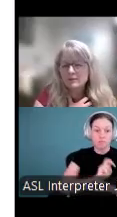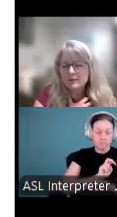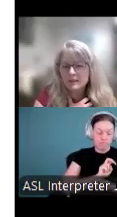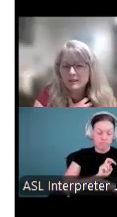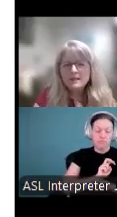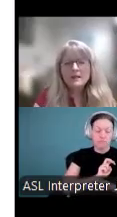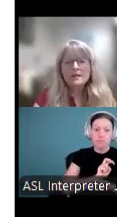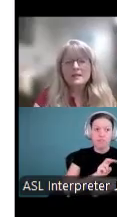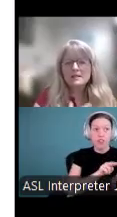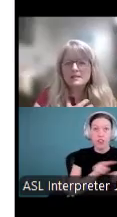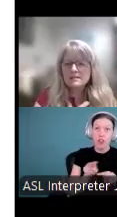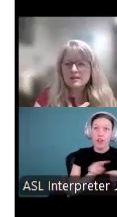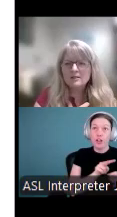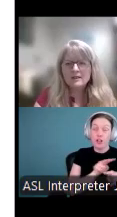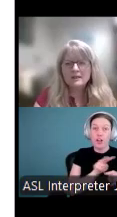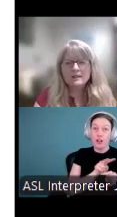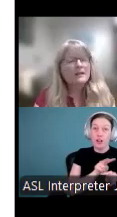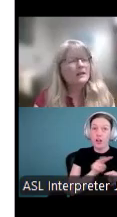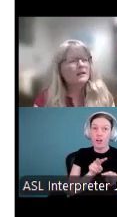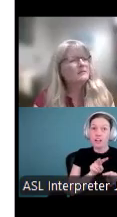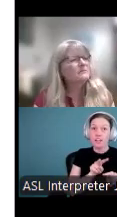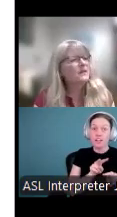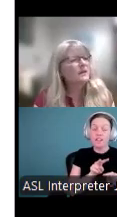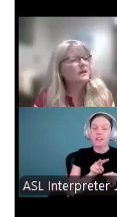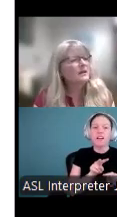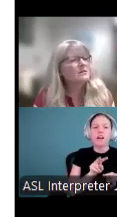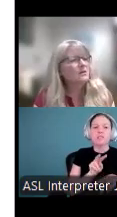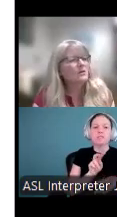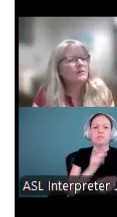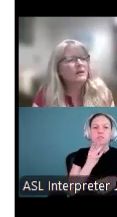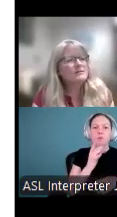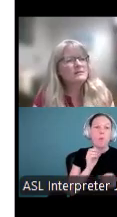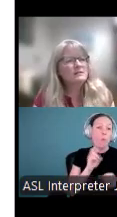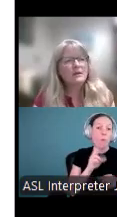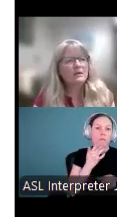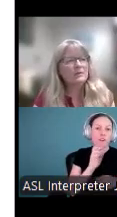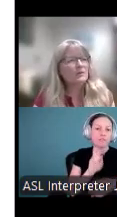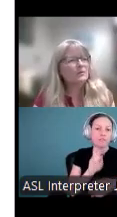might really like to snuggle in, and so babies can develop their